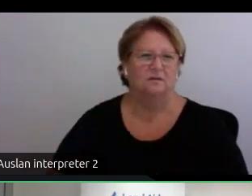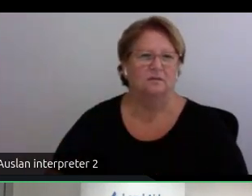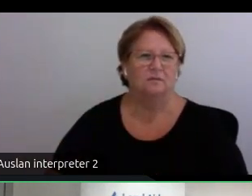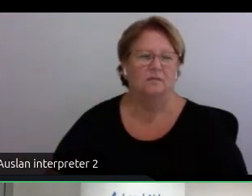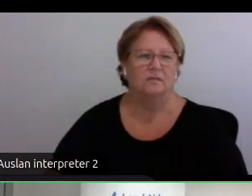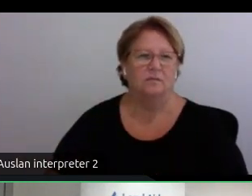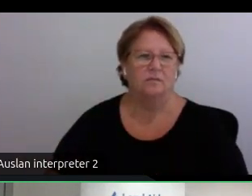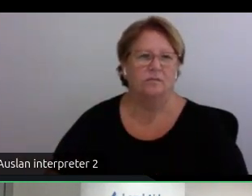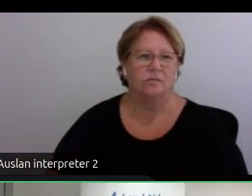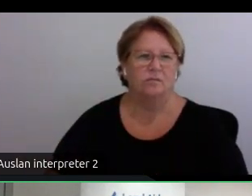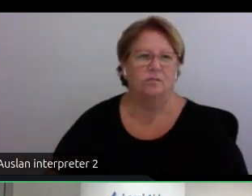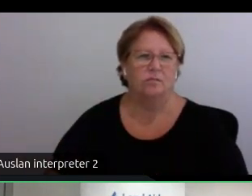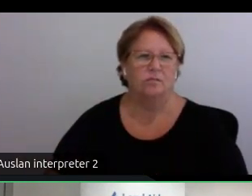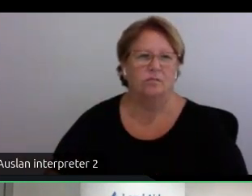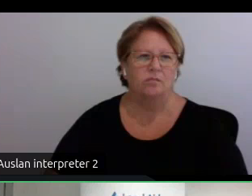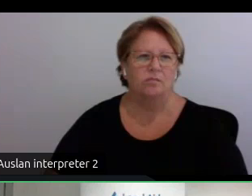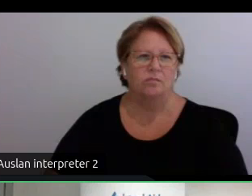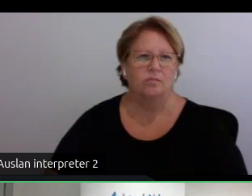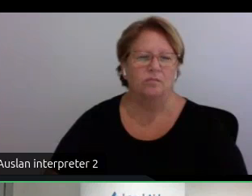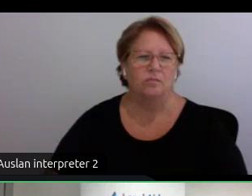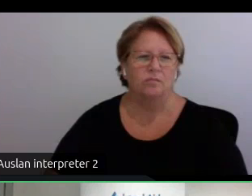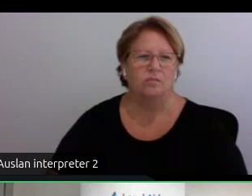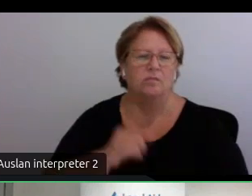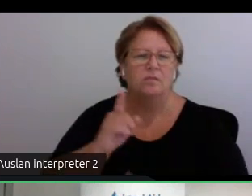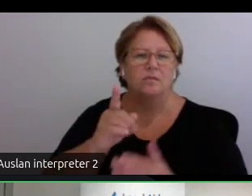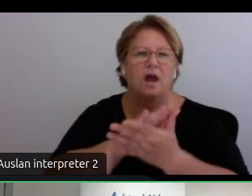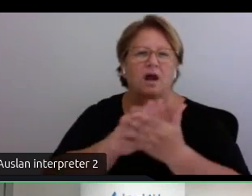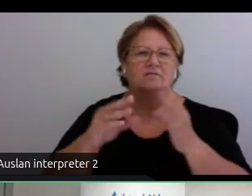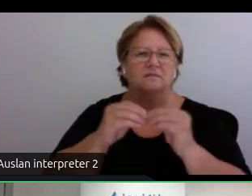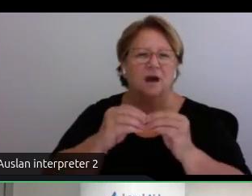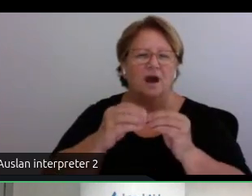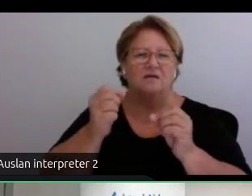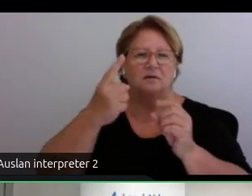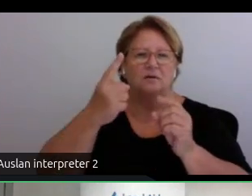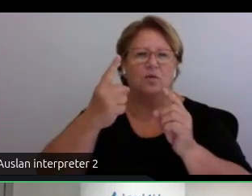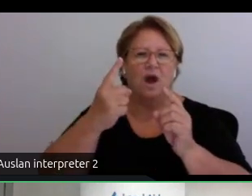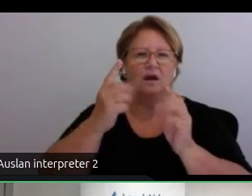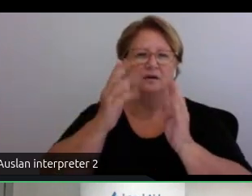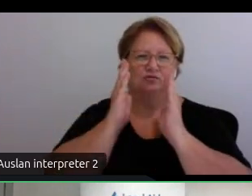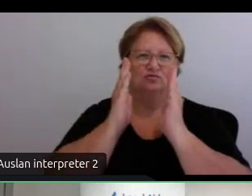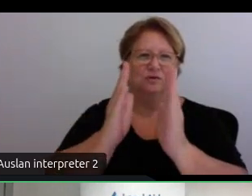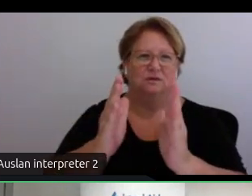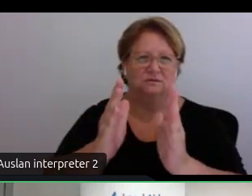you know in Hervey Bay there is a street uh a block back from the beach where the wind comes